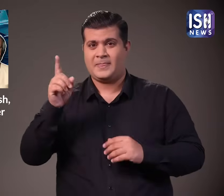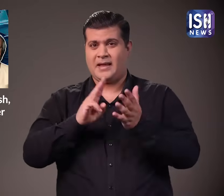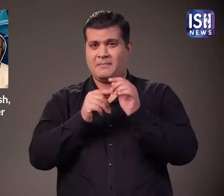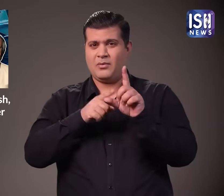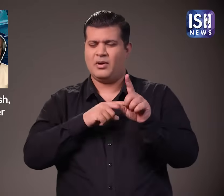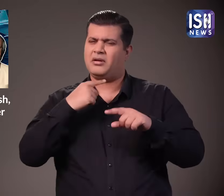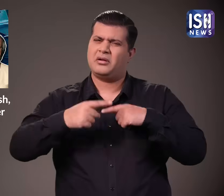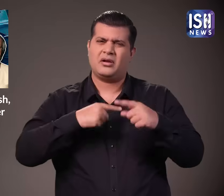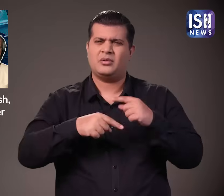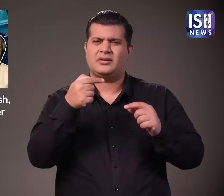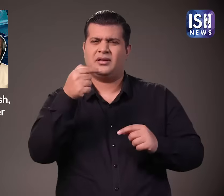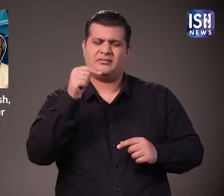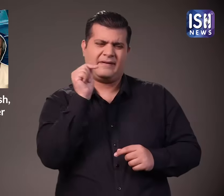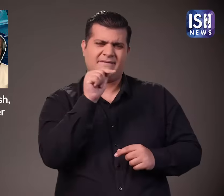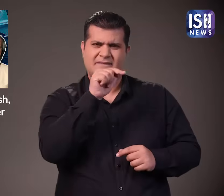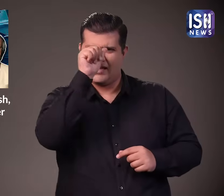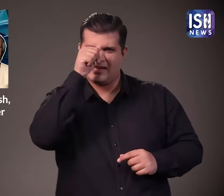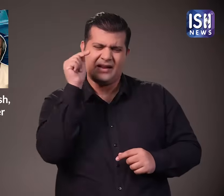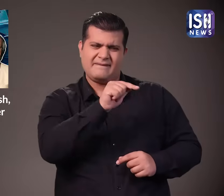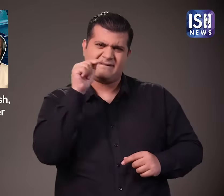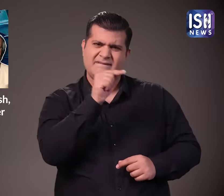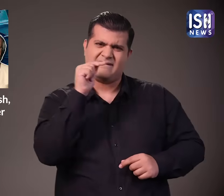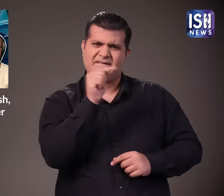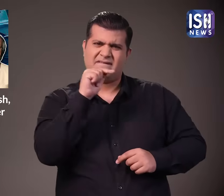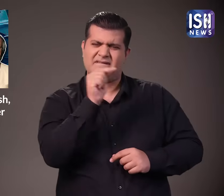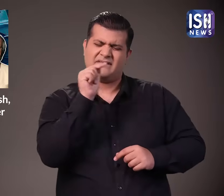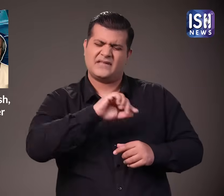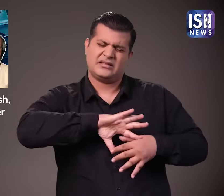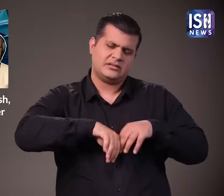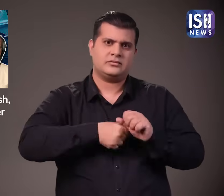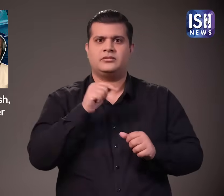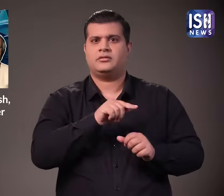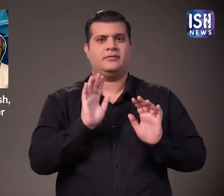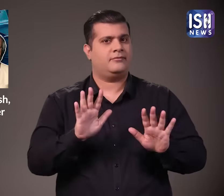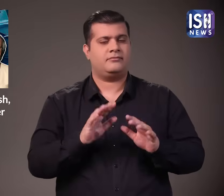Yunus has always made offensive statements about India.